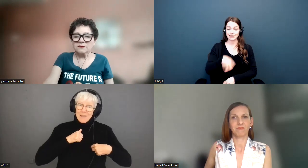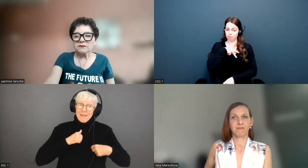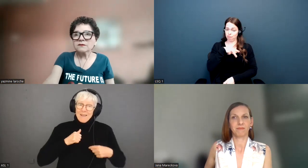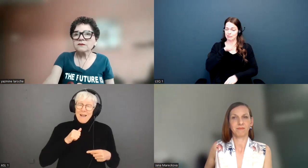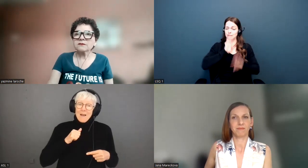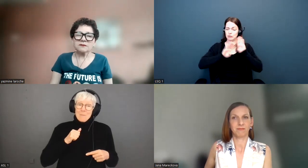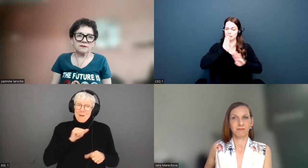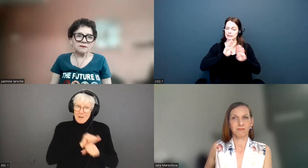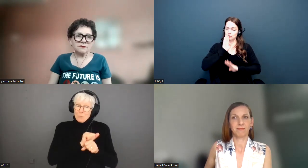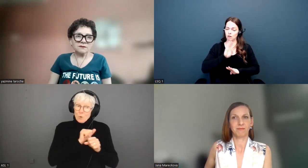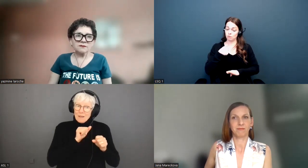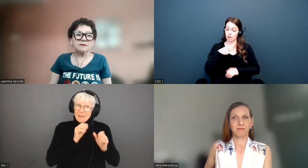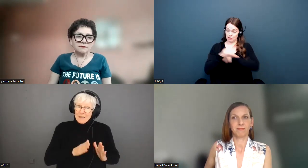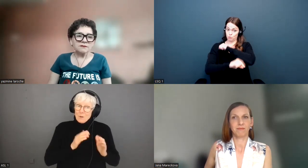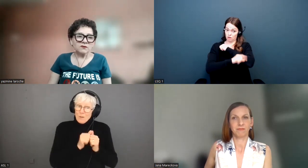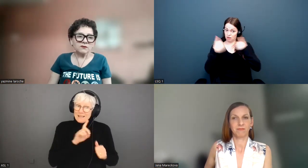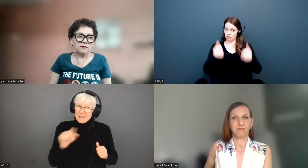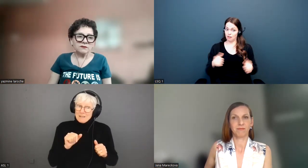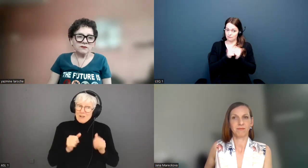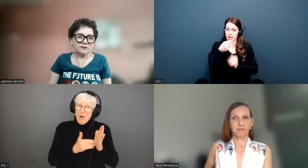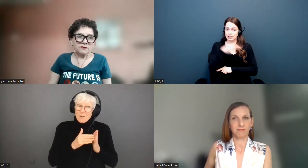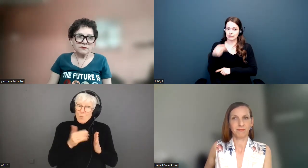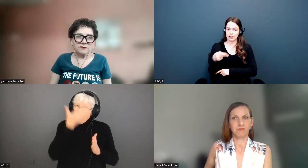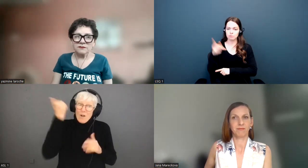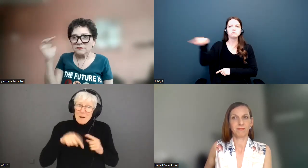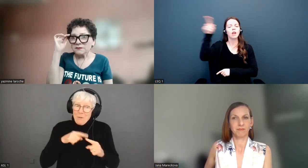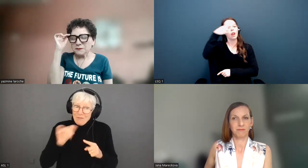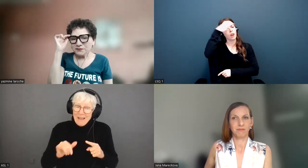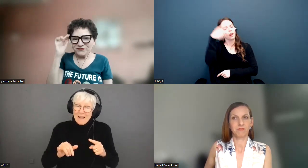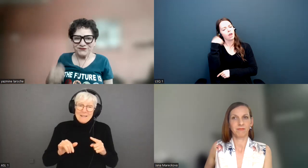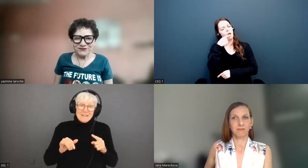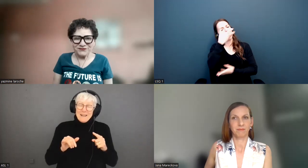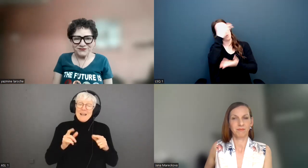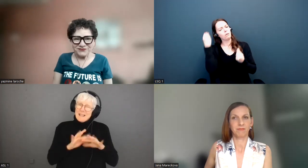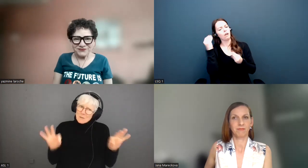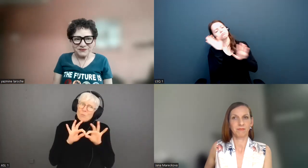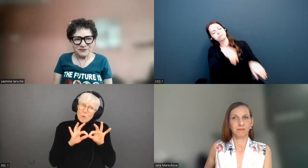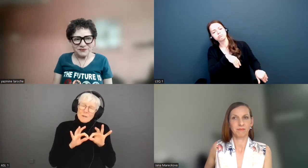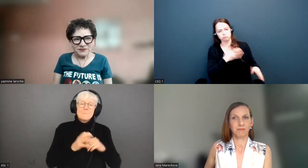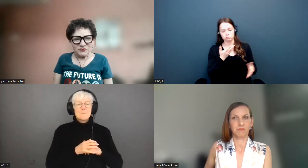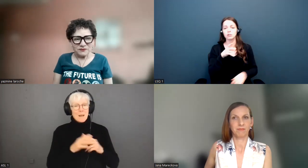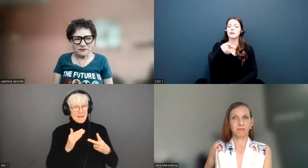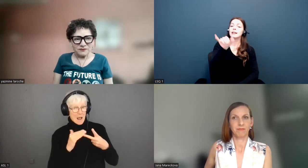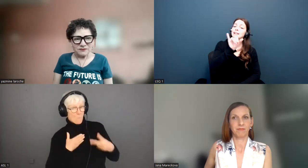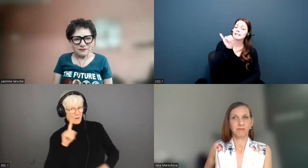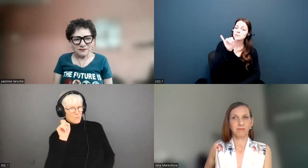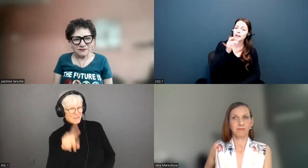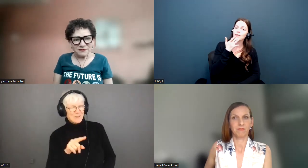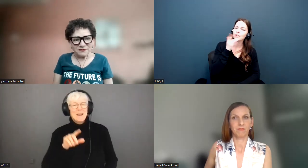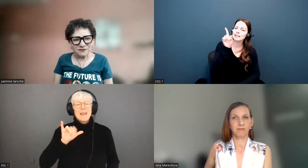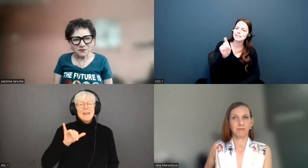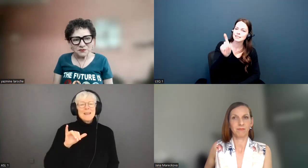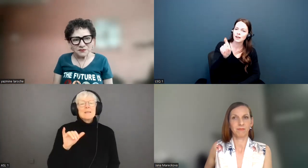often seems left out uh Yasmine I wanted to ask you um what how what recommendations you